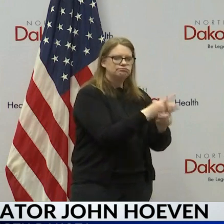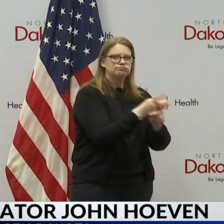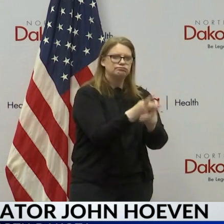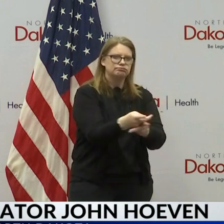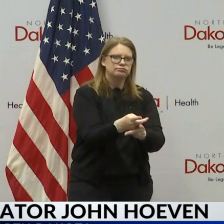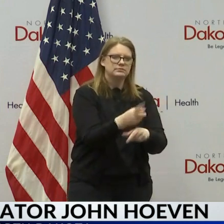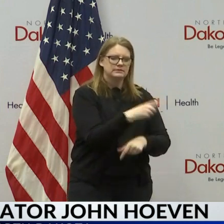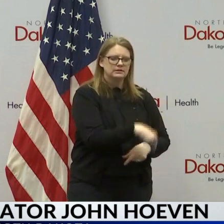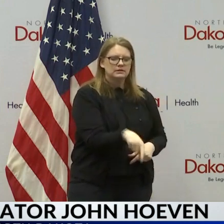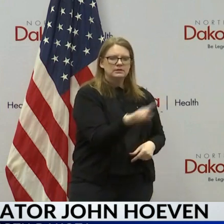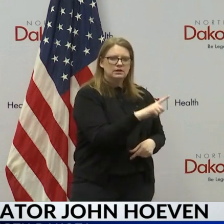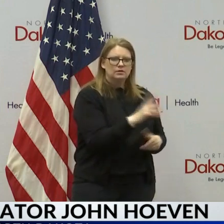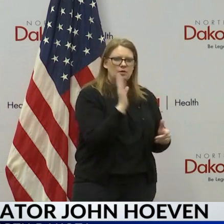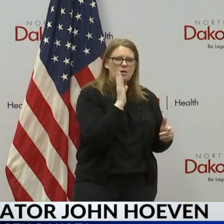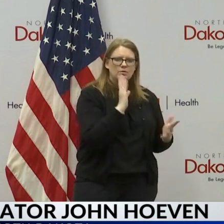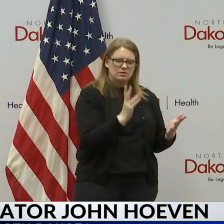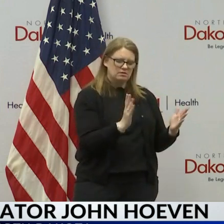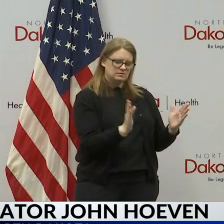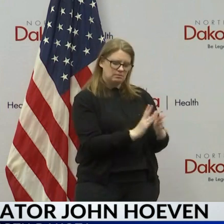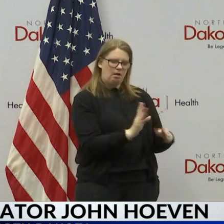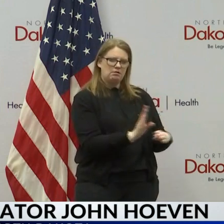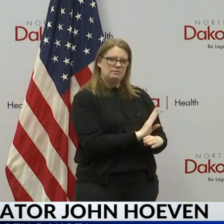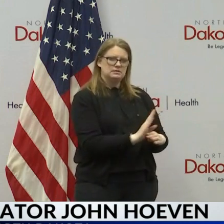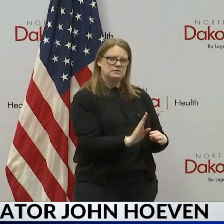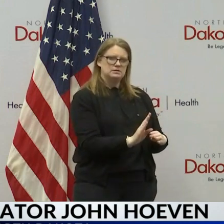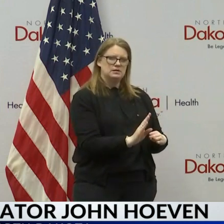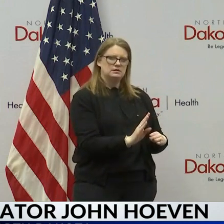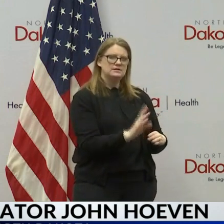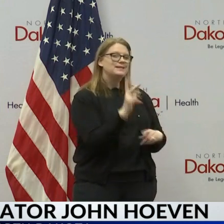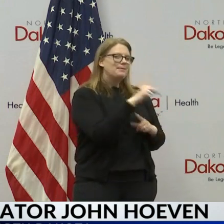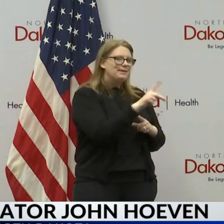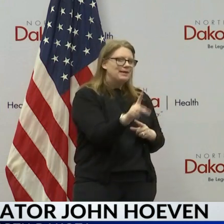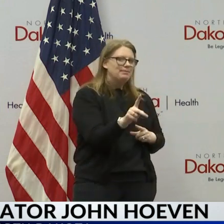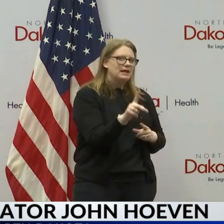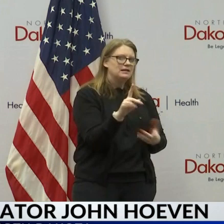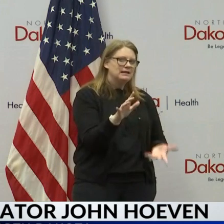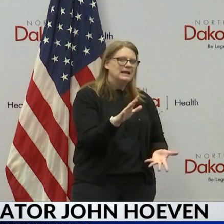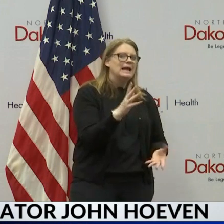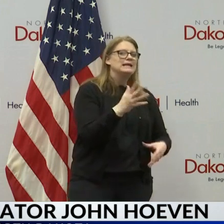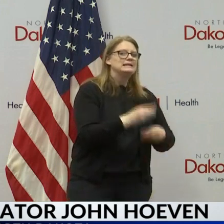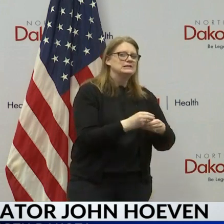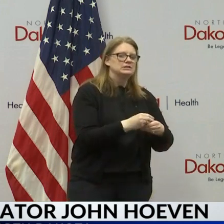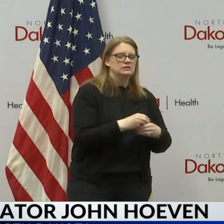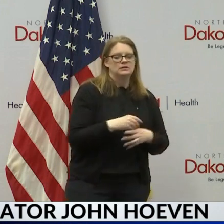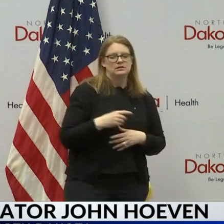FOR THE SMALLER INSTITUTIONS. MAKE SURE WE ARE GETTING TO